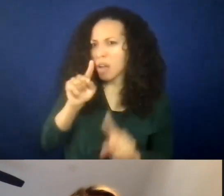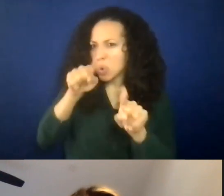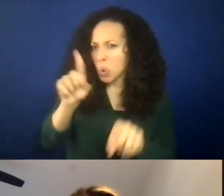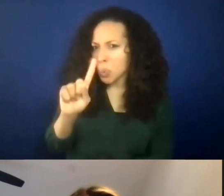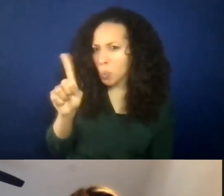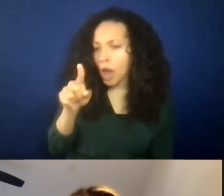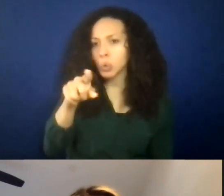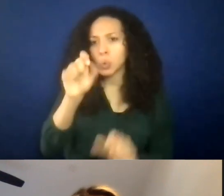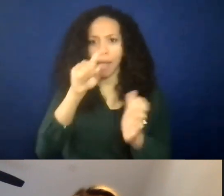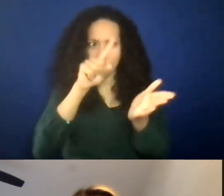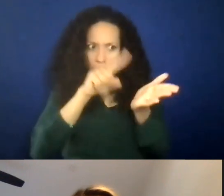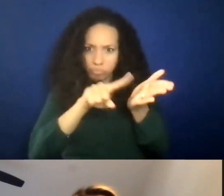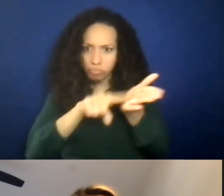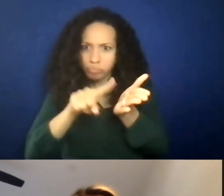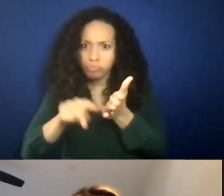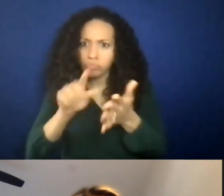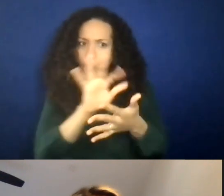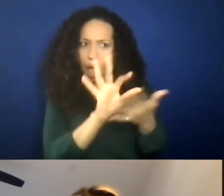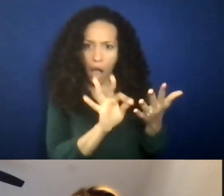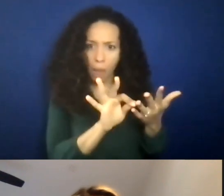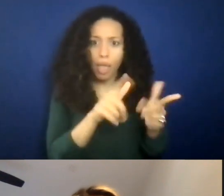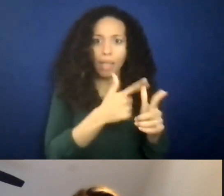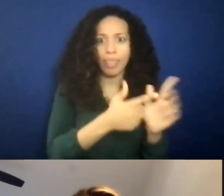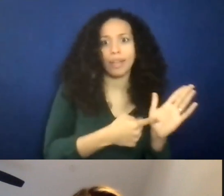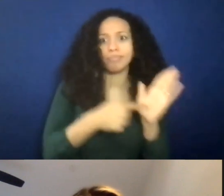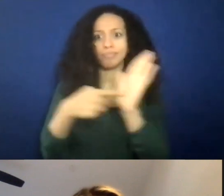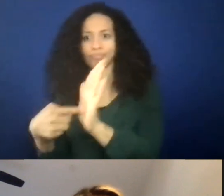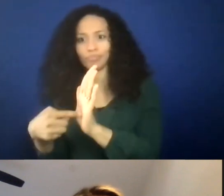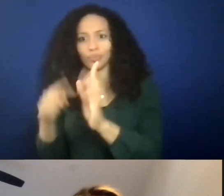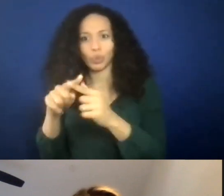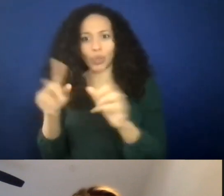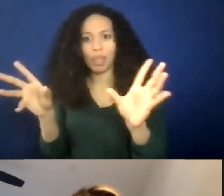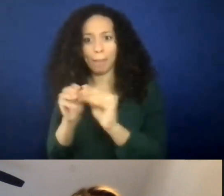the table like “Have we ever considered these placements as being appropriate